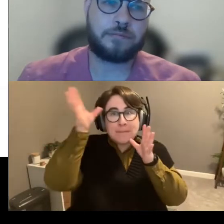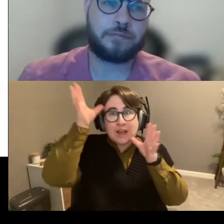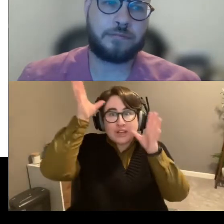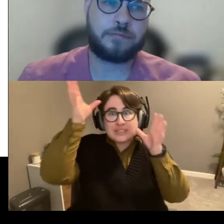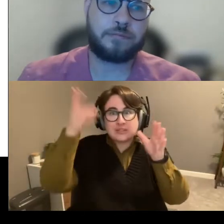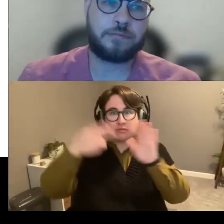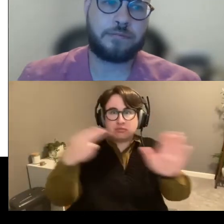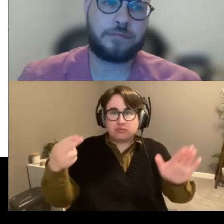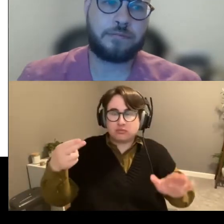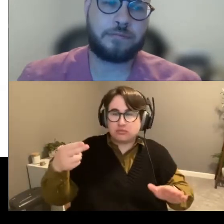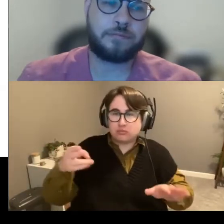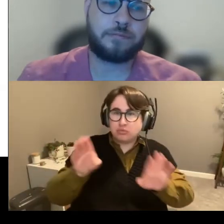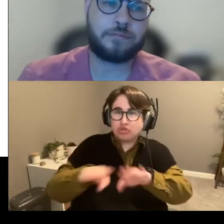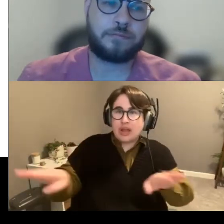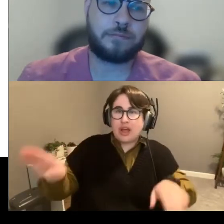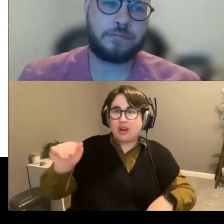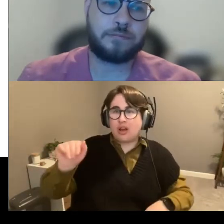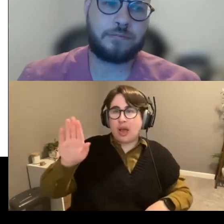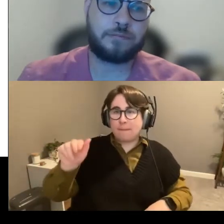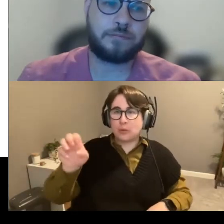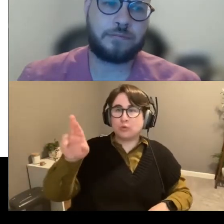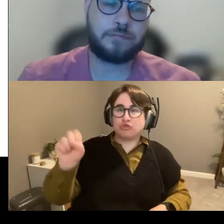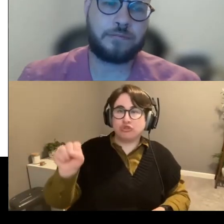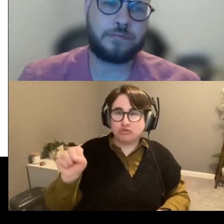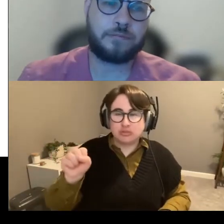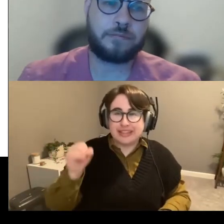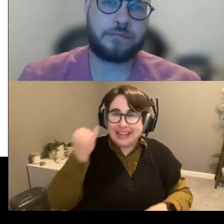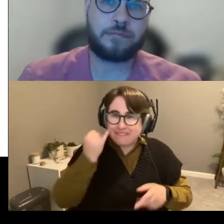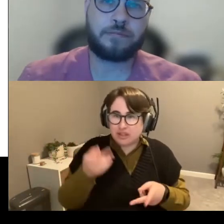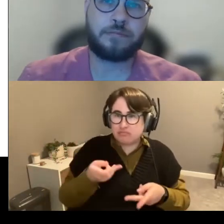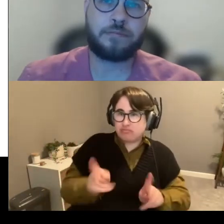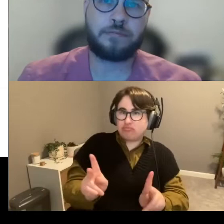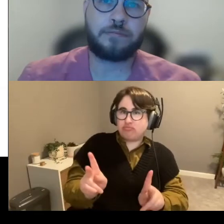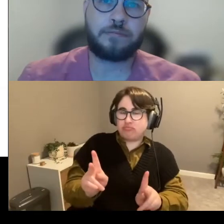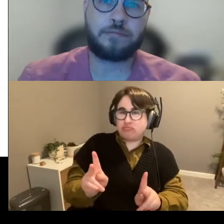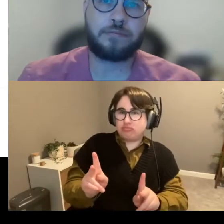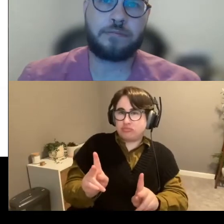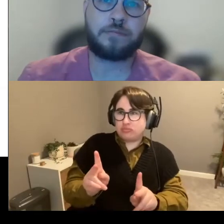for supporting their kids through this.